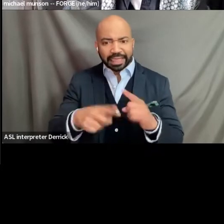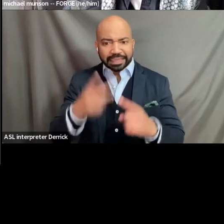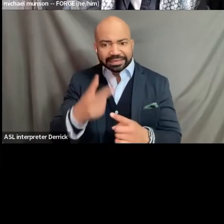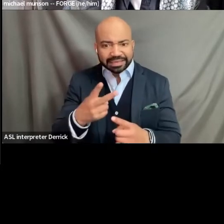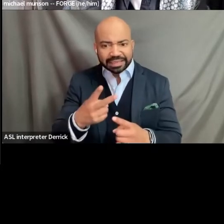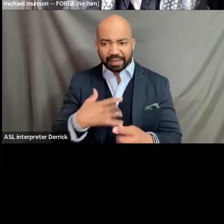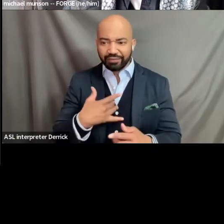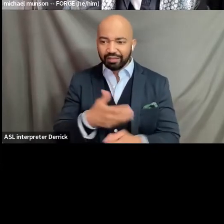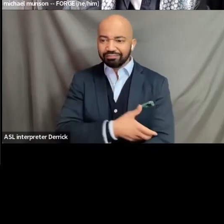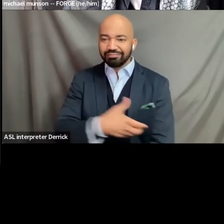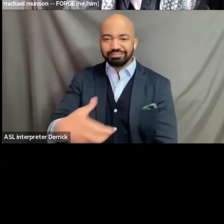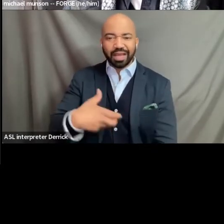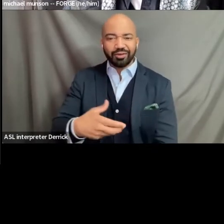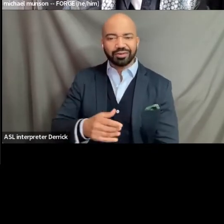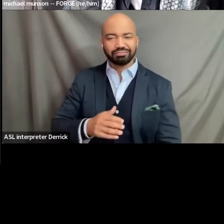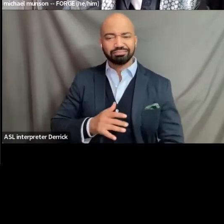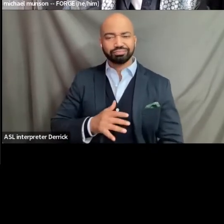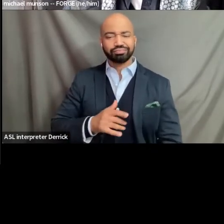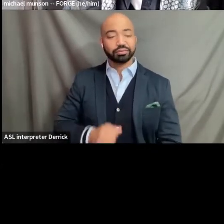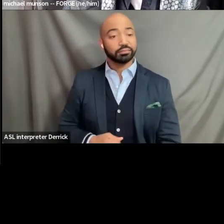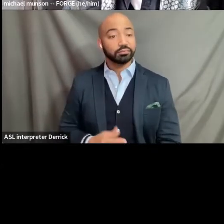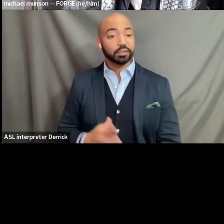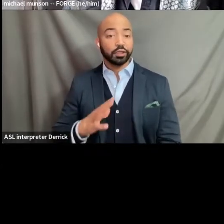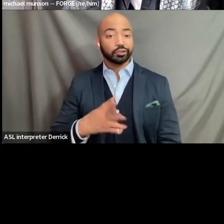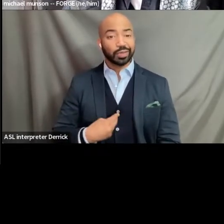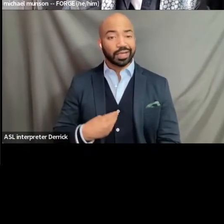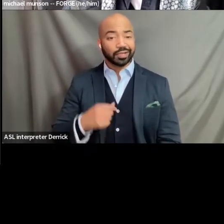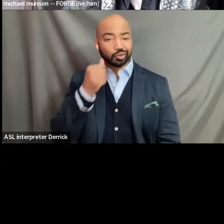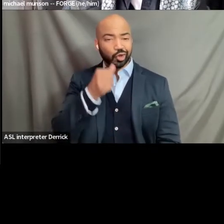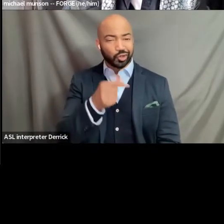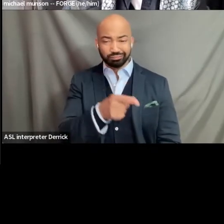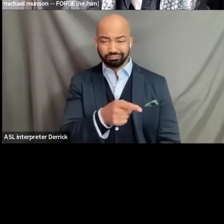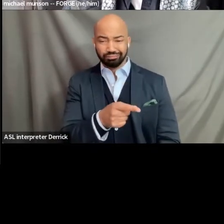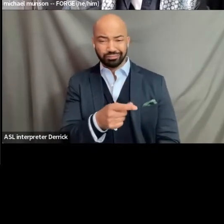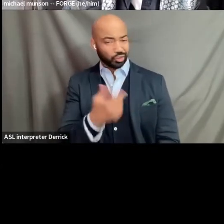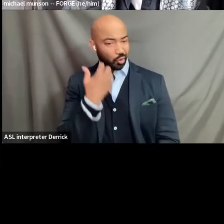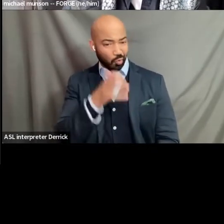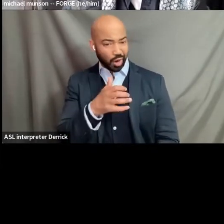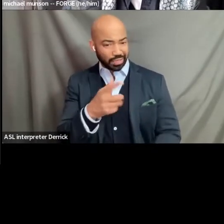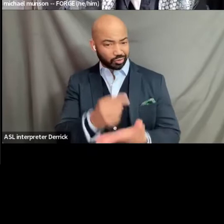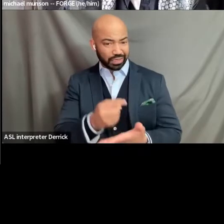Something that I would tell a trans girl who is hesitant to start treatment is don't wait